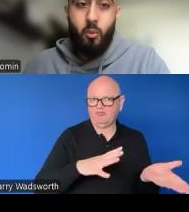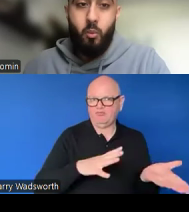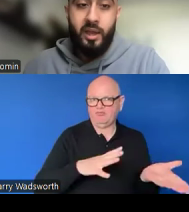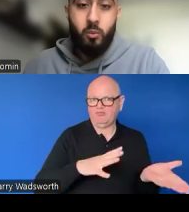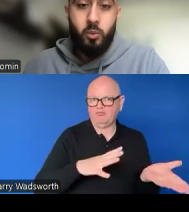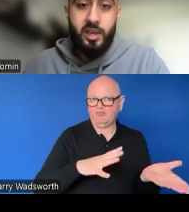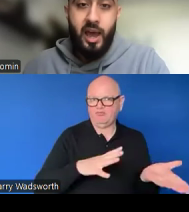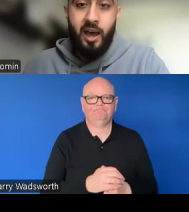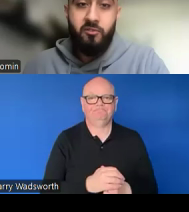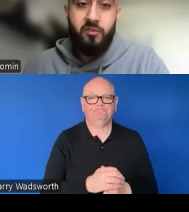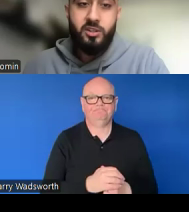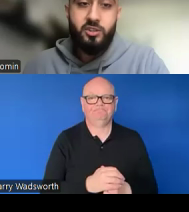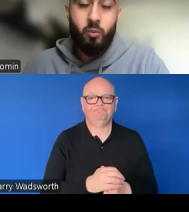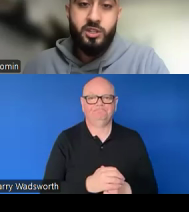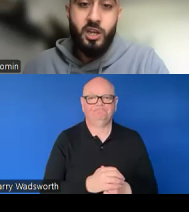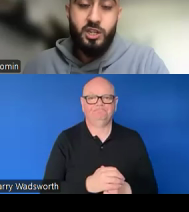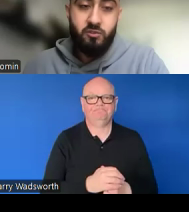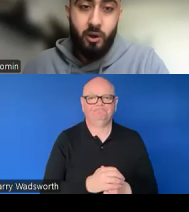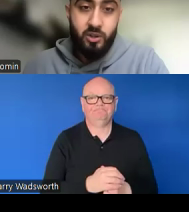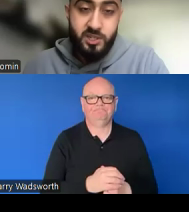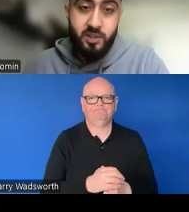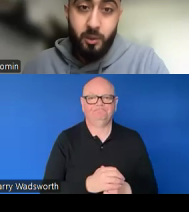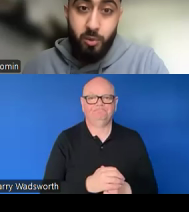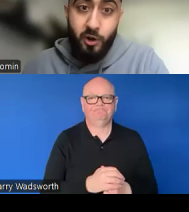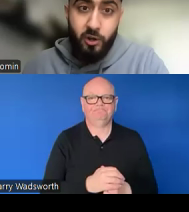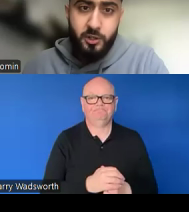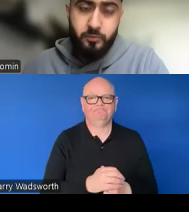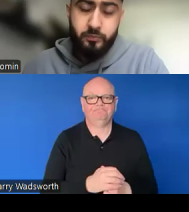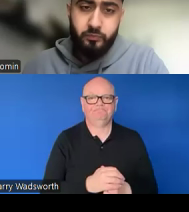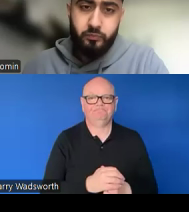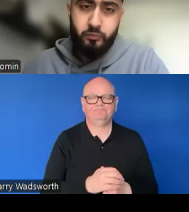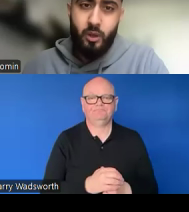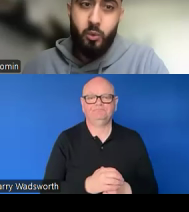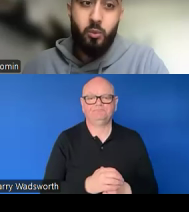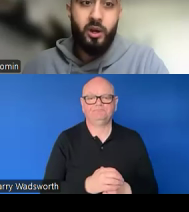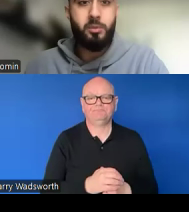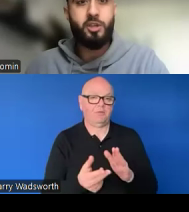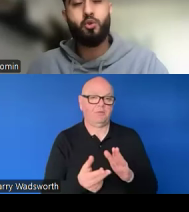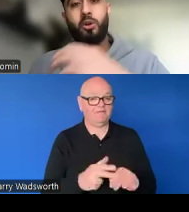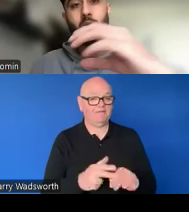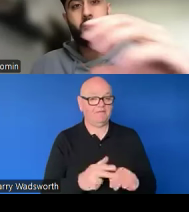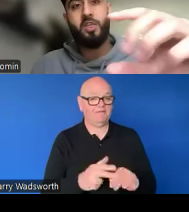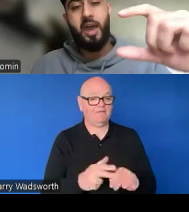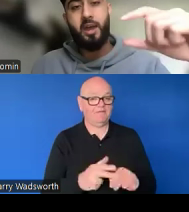When we have someone searching for our specific product, we want to be showing up there